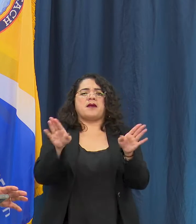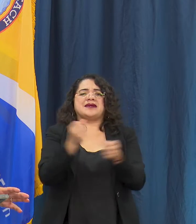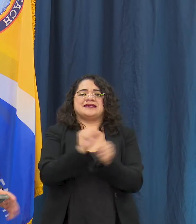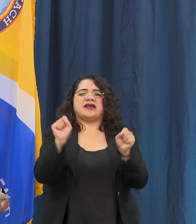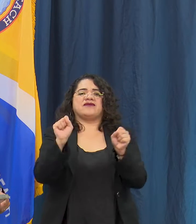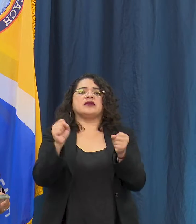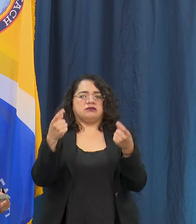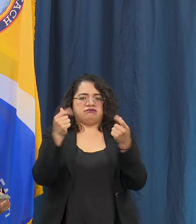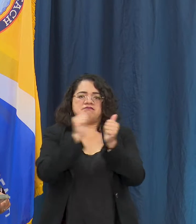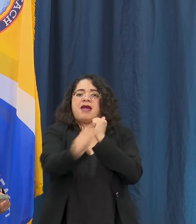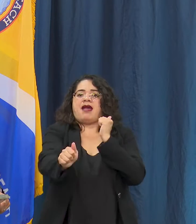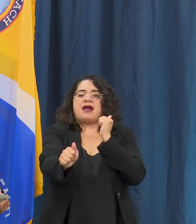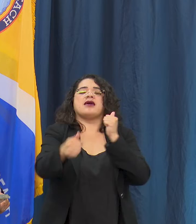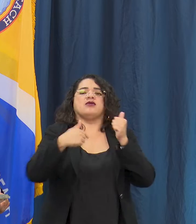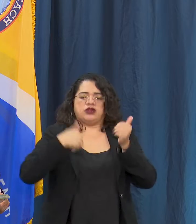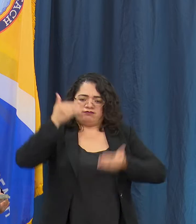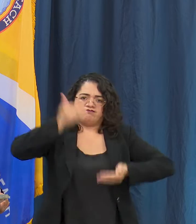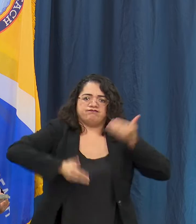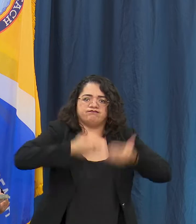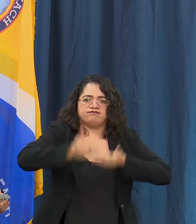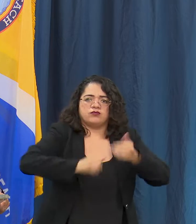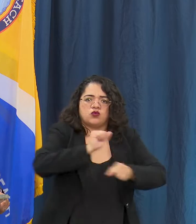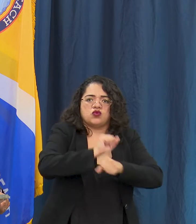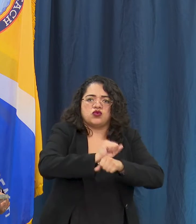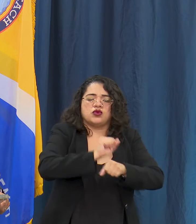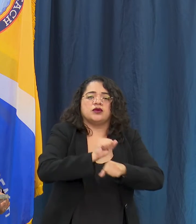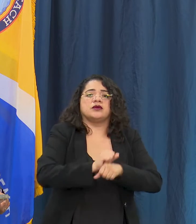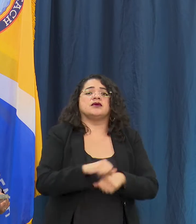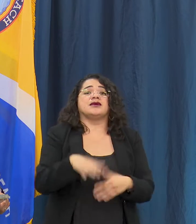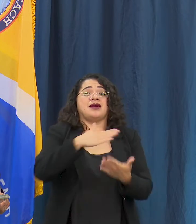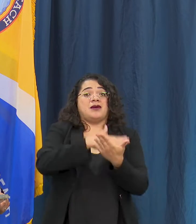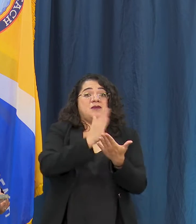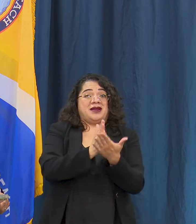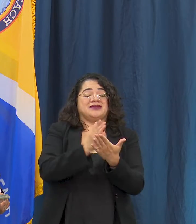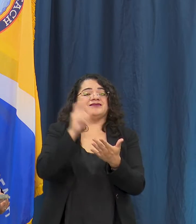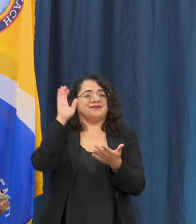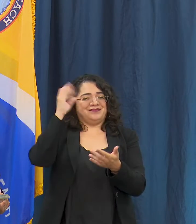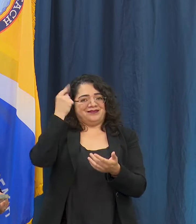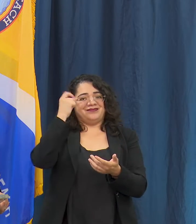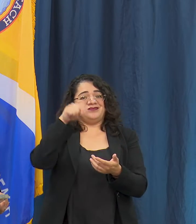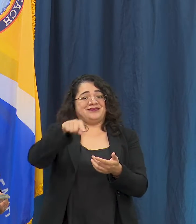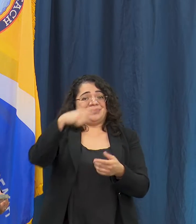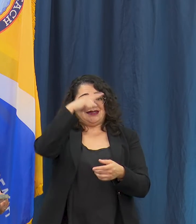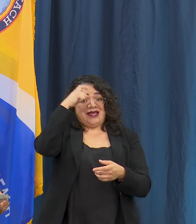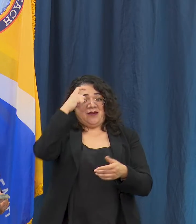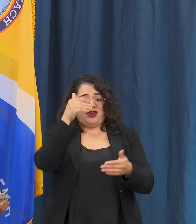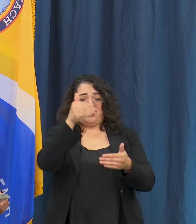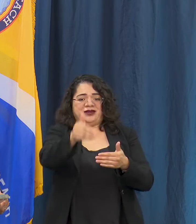a really close look at the budget when we address that this summer. Prior to